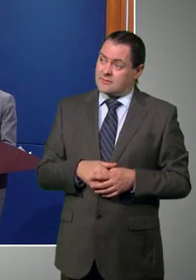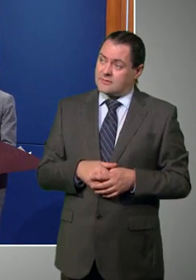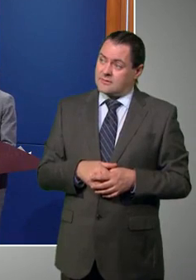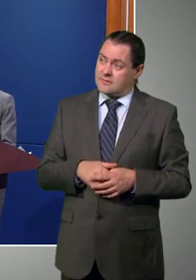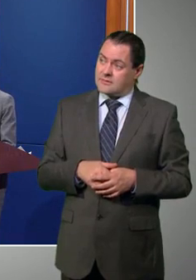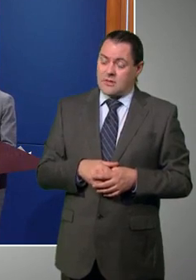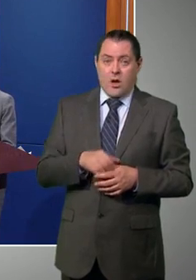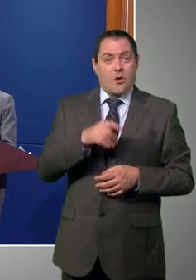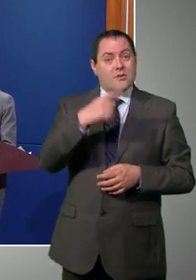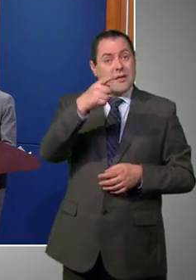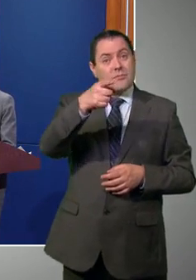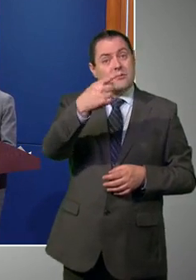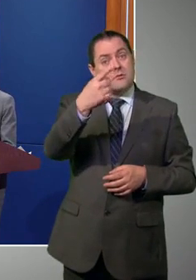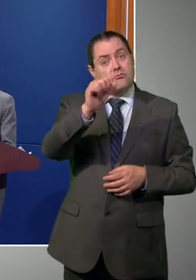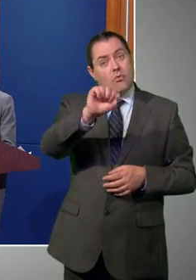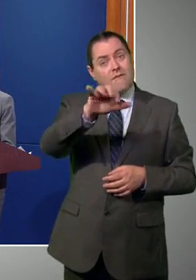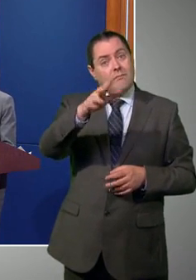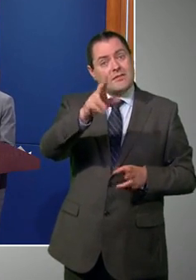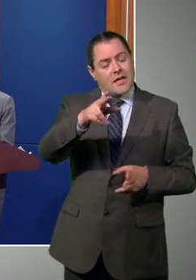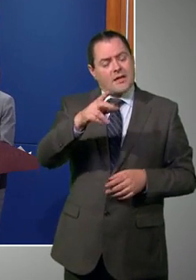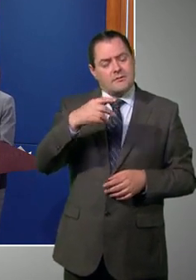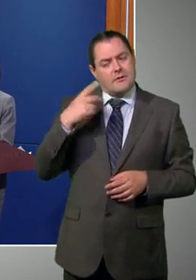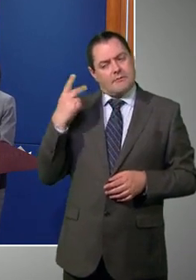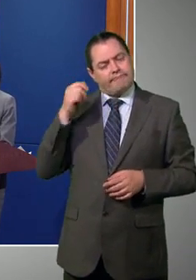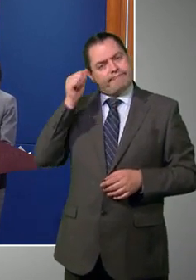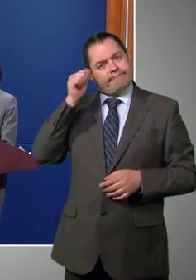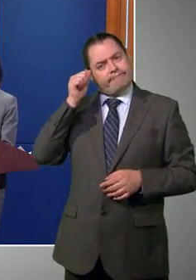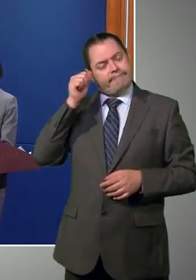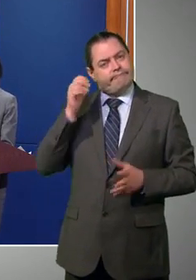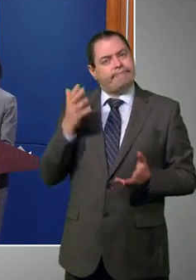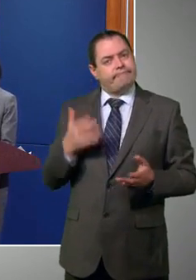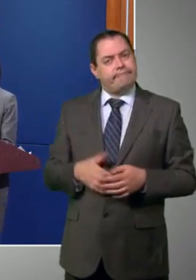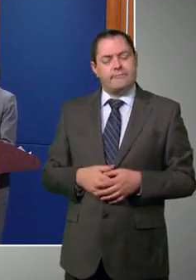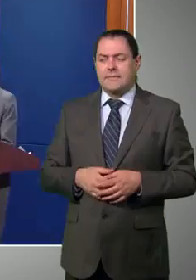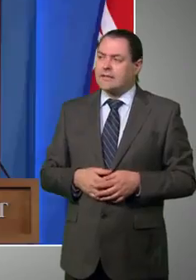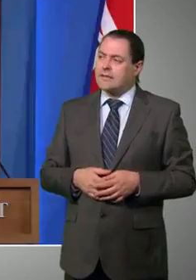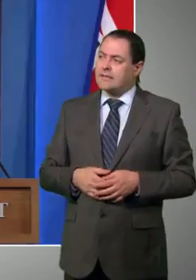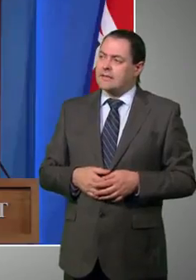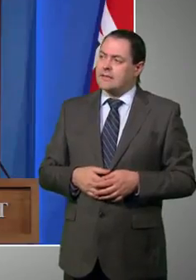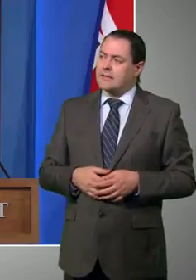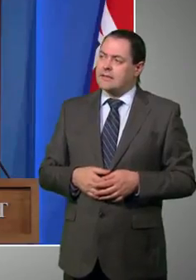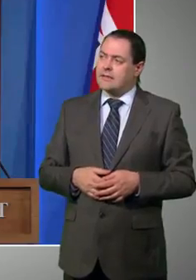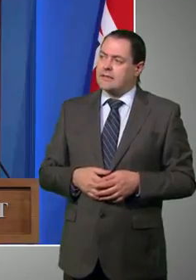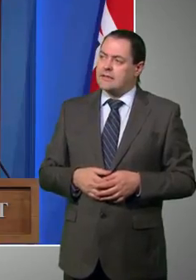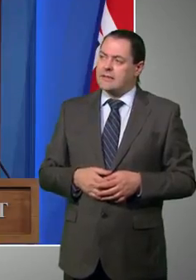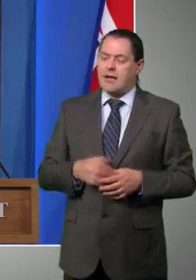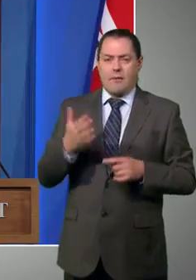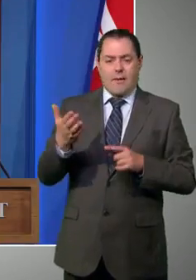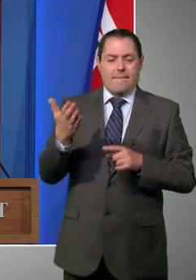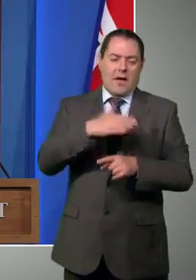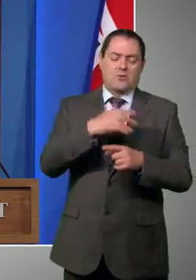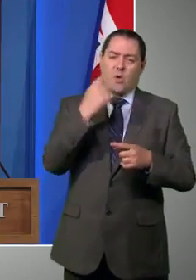if I just go back to the evidence and this is going to sound quite clinical and